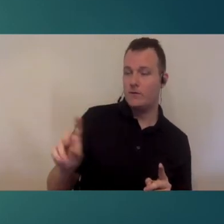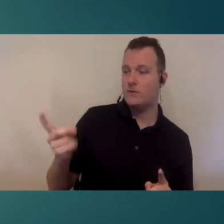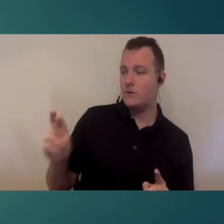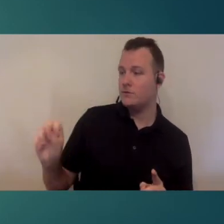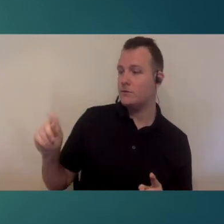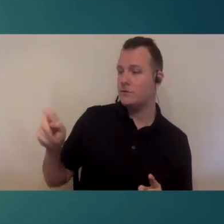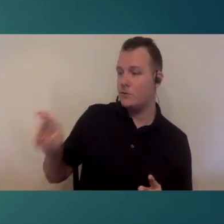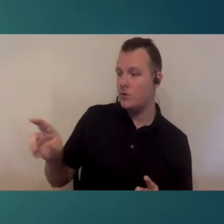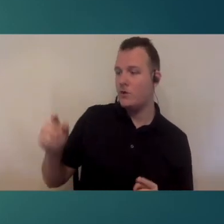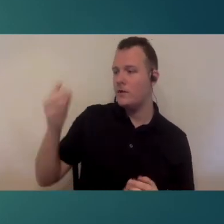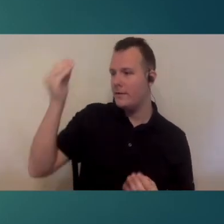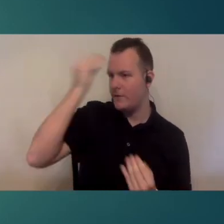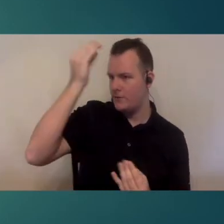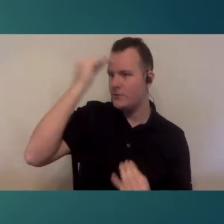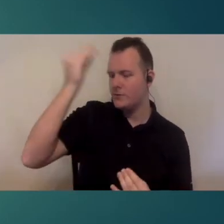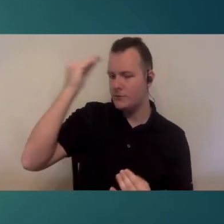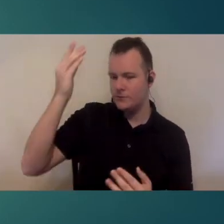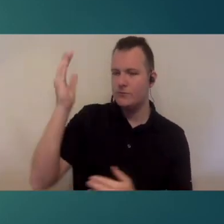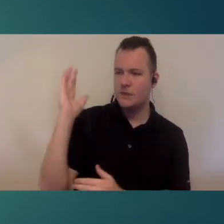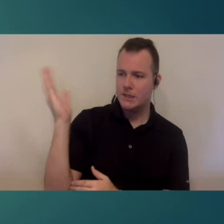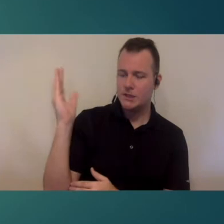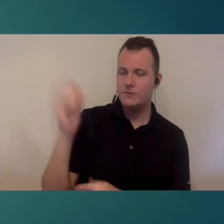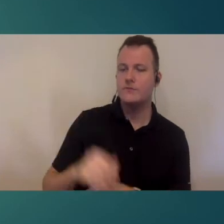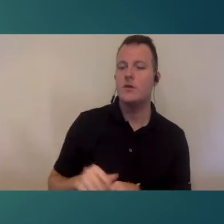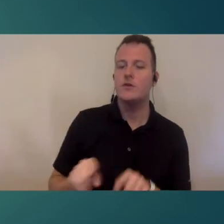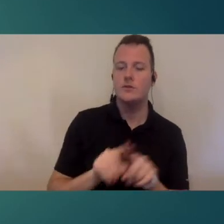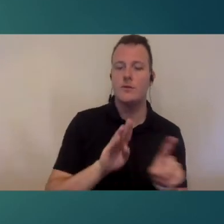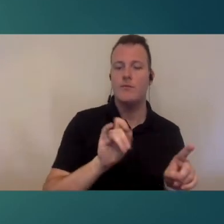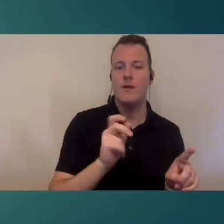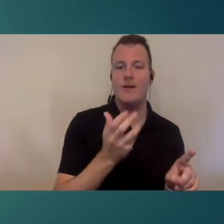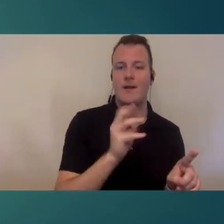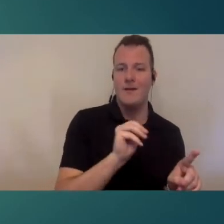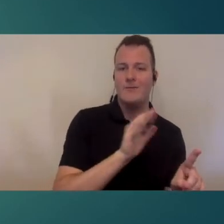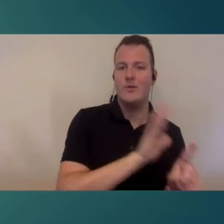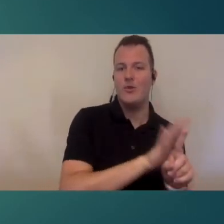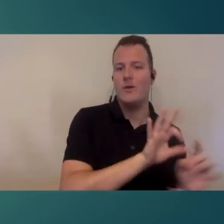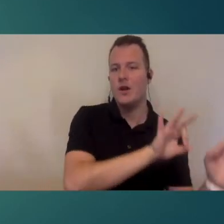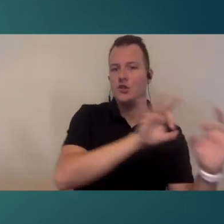presentation, and thank you to Dr. Branham as well for her contributions.